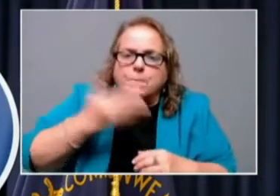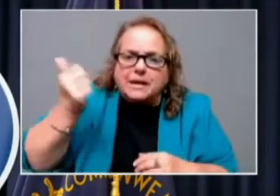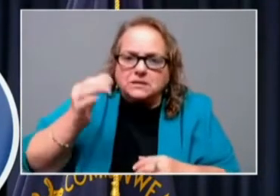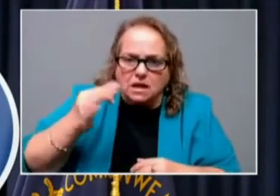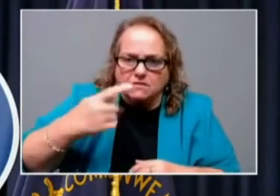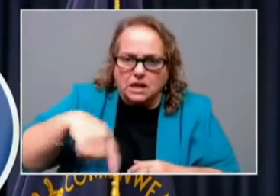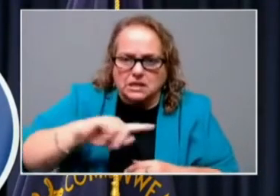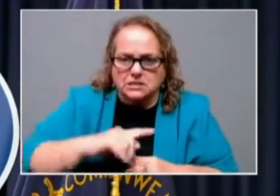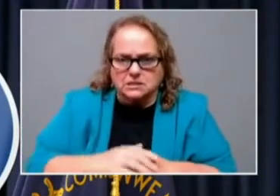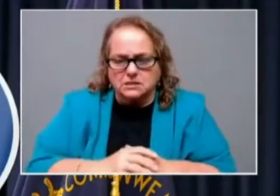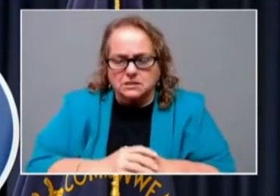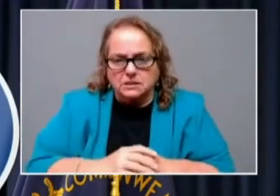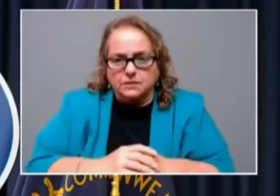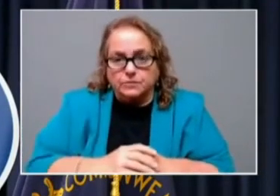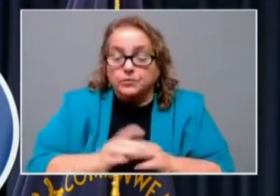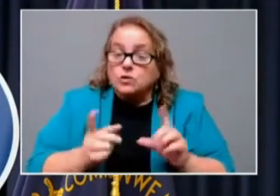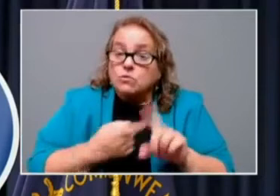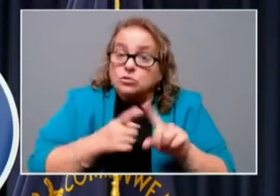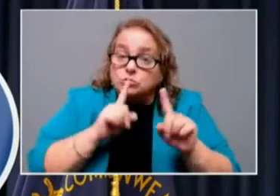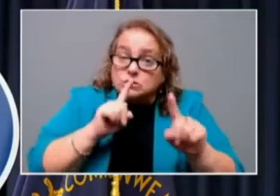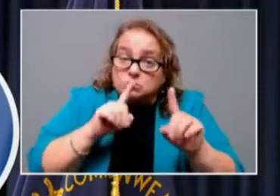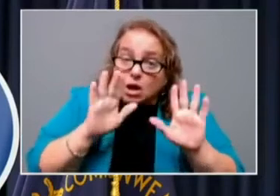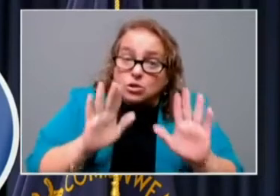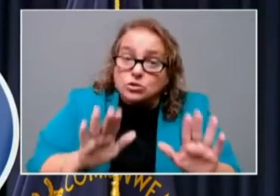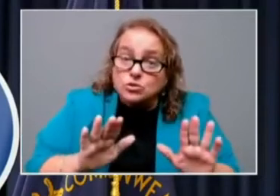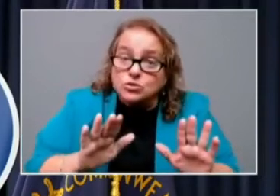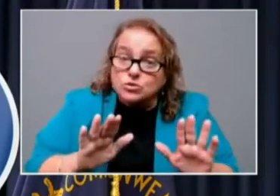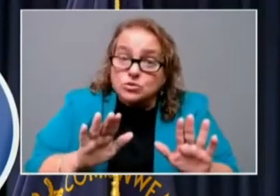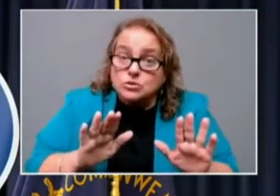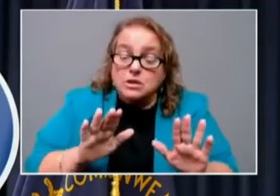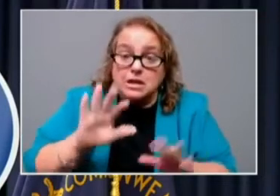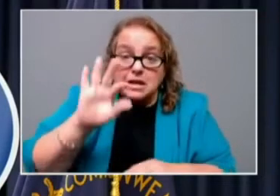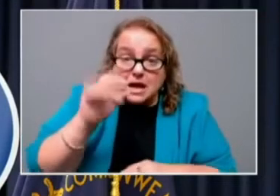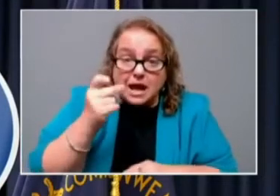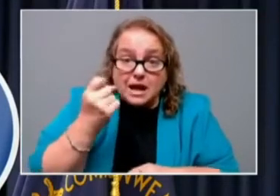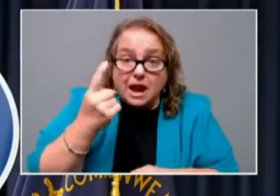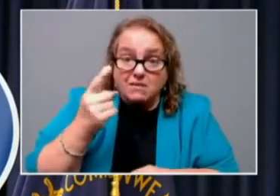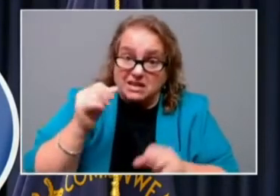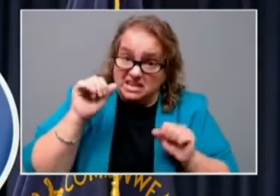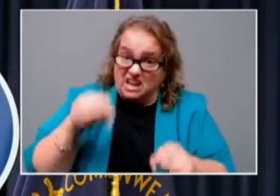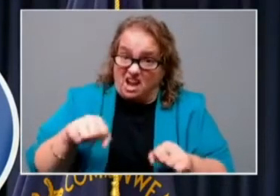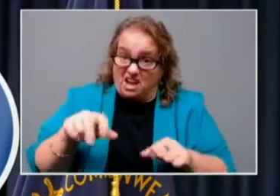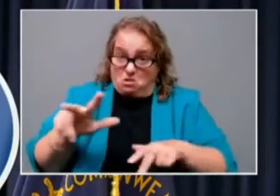If first responders In 9-11 can charge into a collapsing building trying to